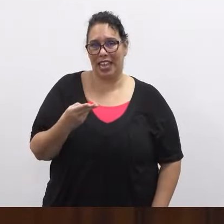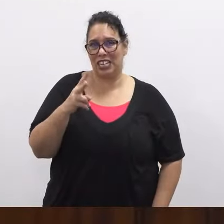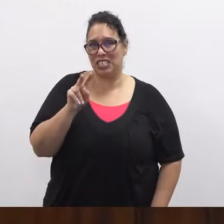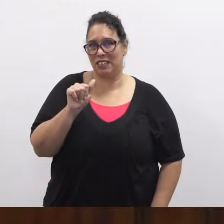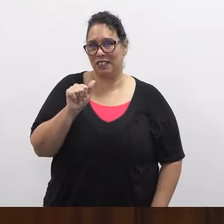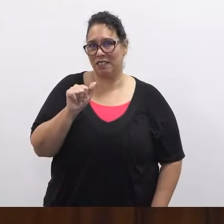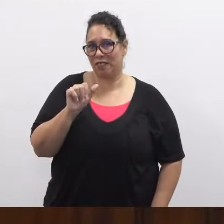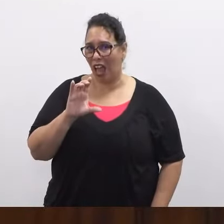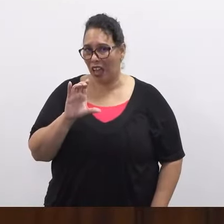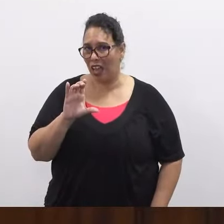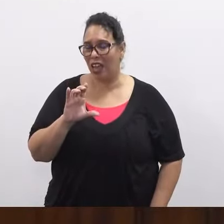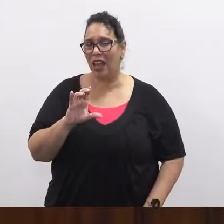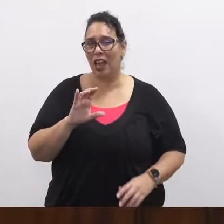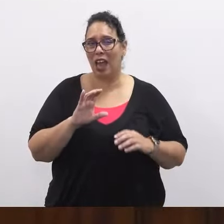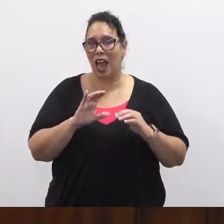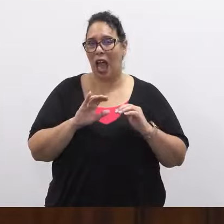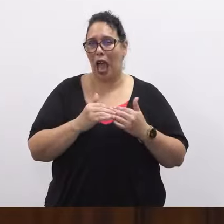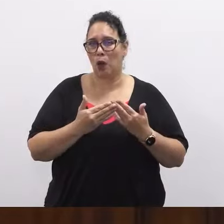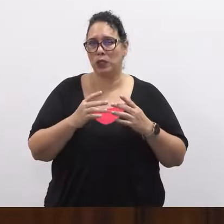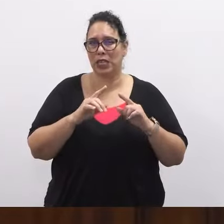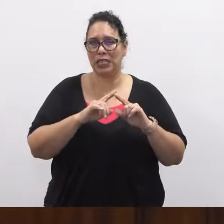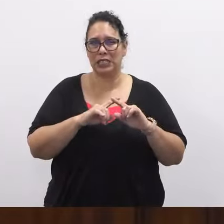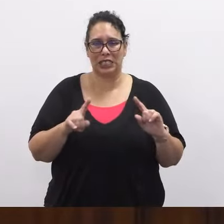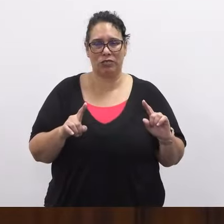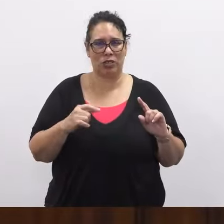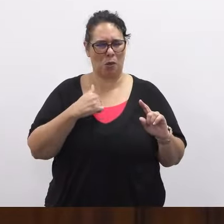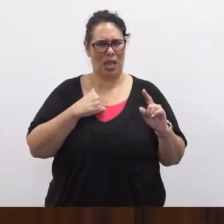how is that different or am I just confused here